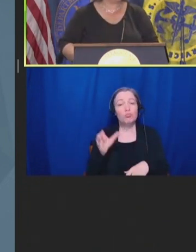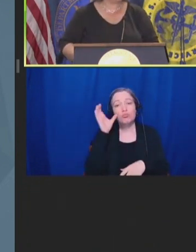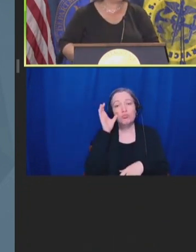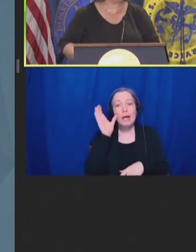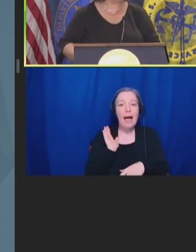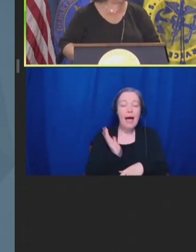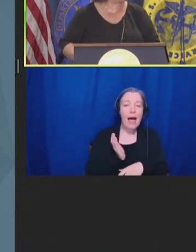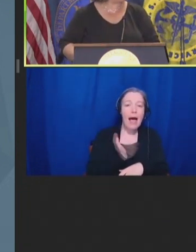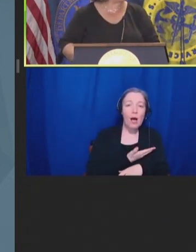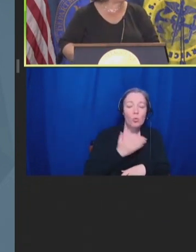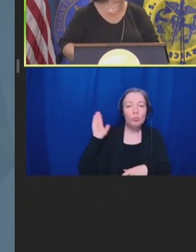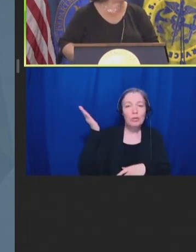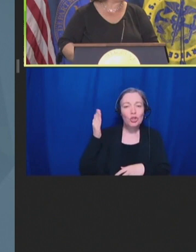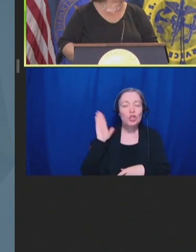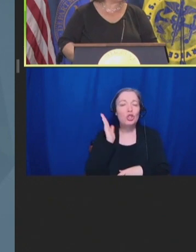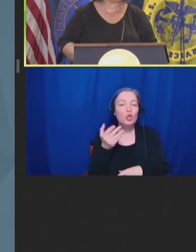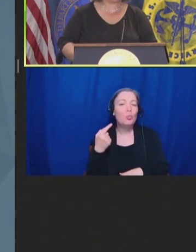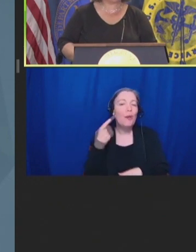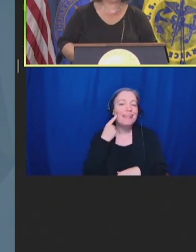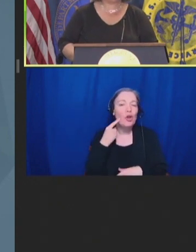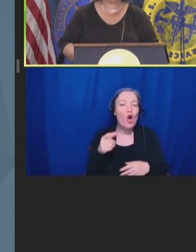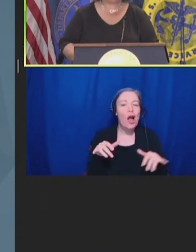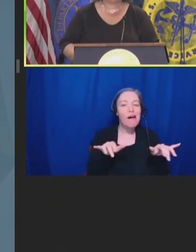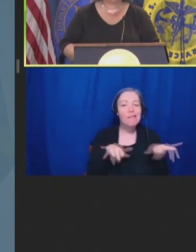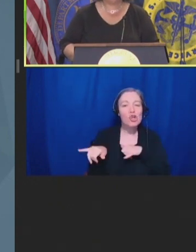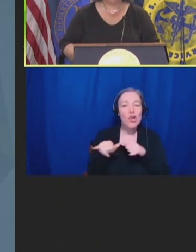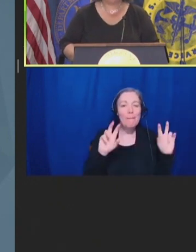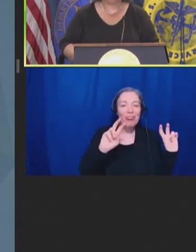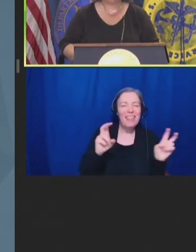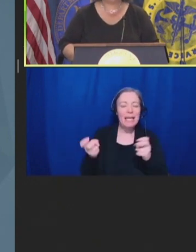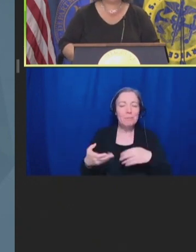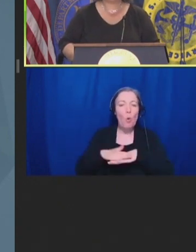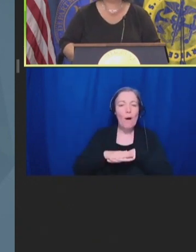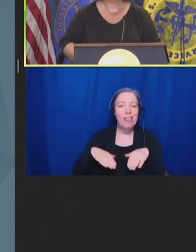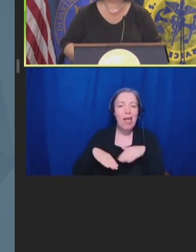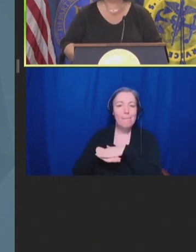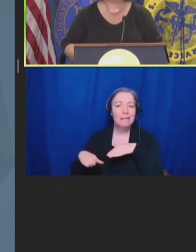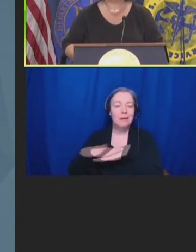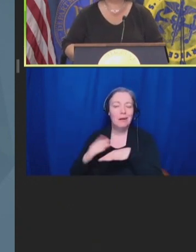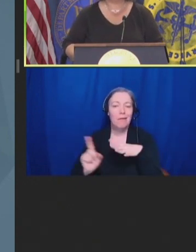some overlapping common themes that are going to pop out as lessons learned. And so, I think